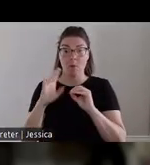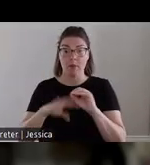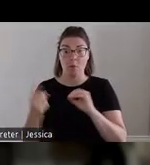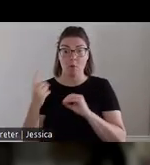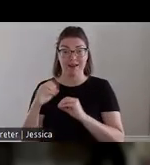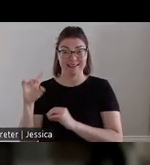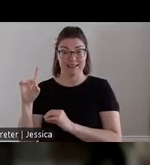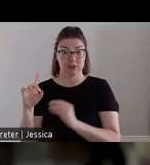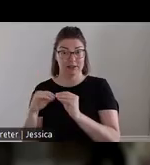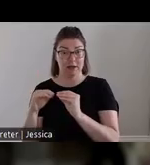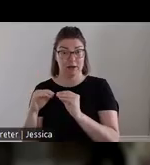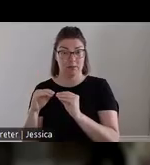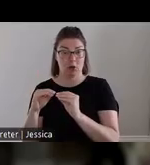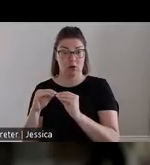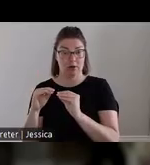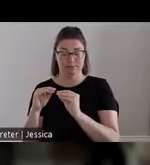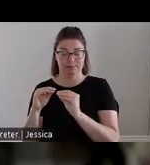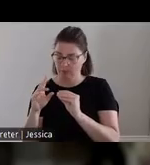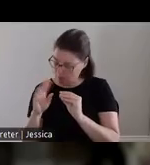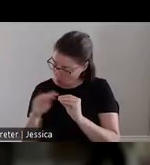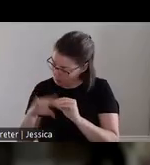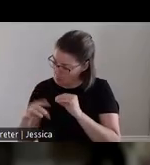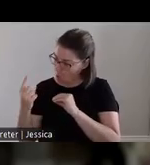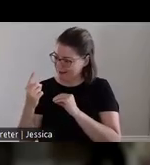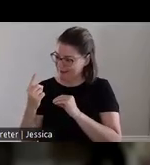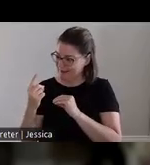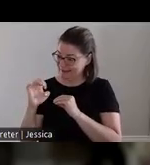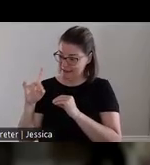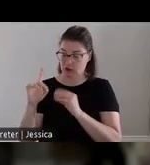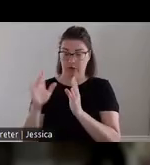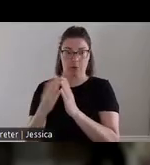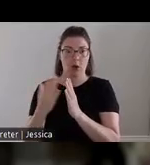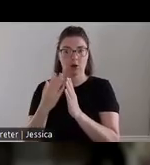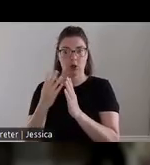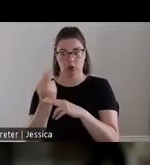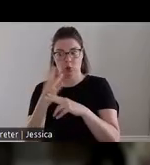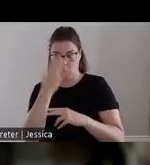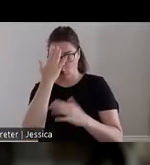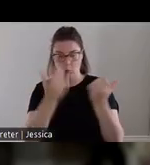A user might want to know which is the most accessible version of this book, if there's